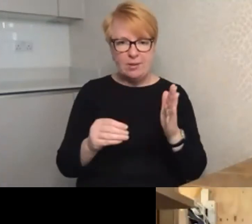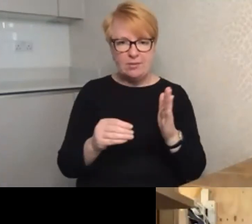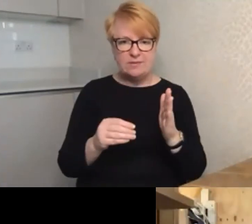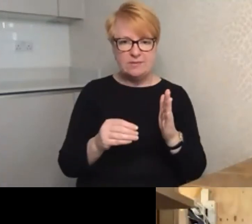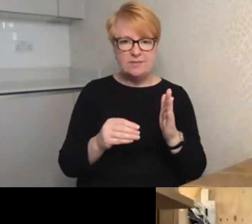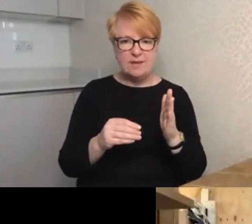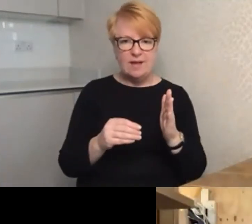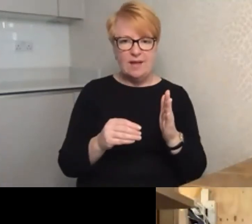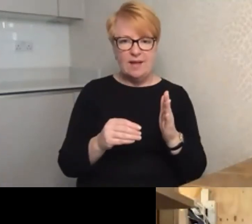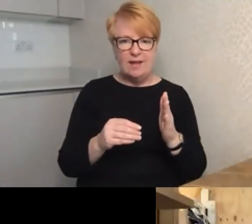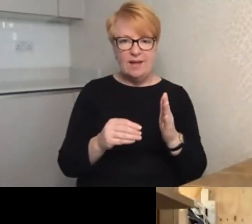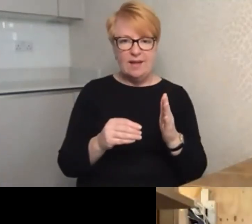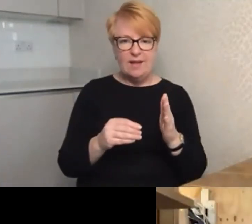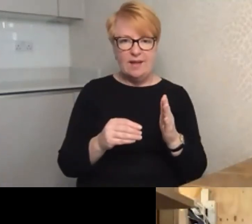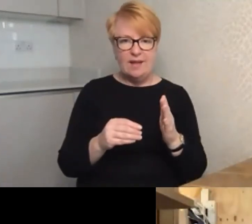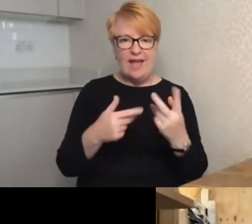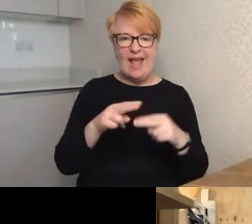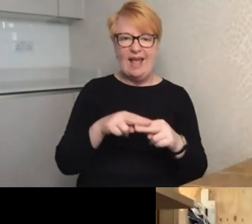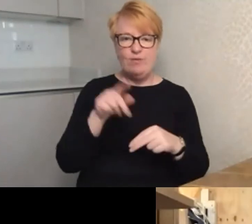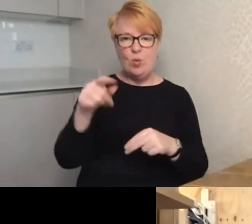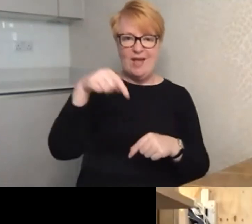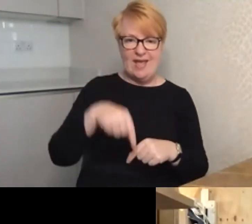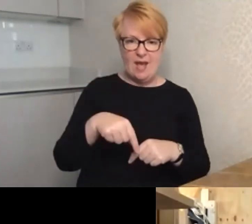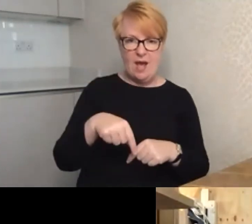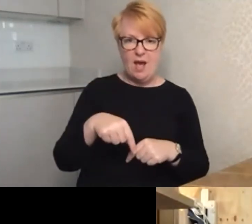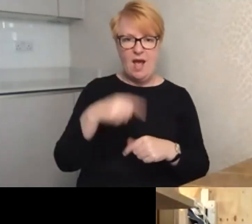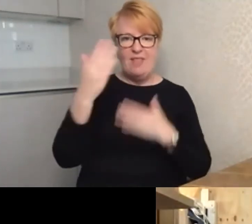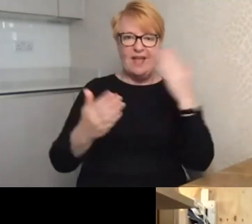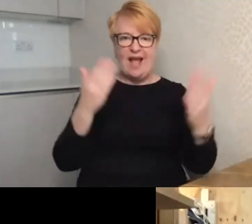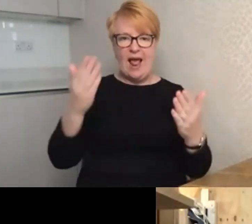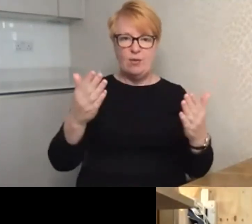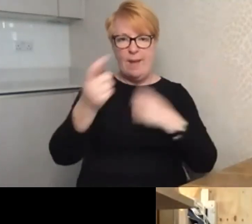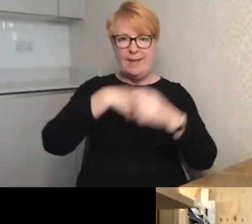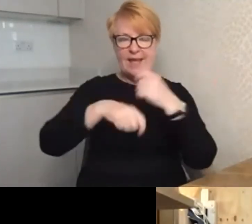at the Dia Art Foundation, where she turned the gallery into a kind of site for activism, around